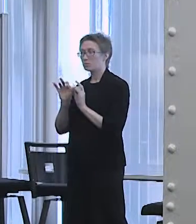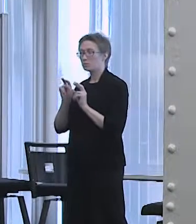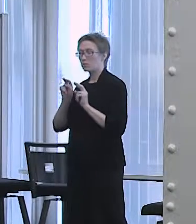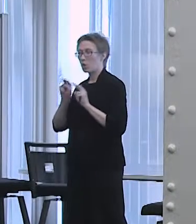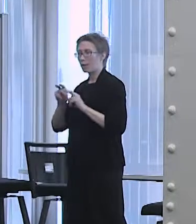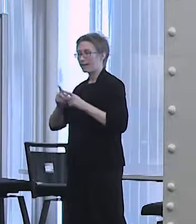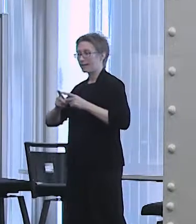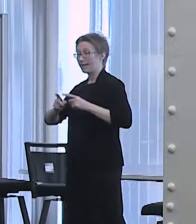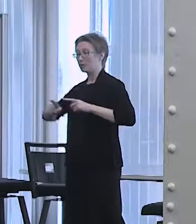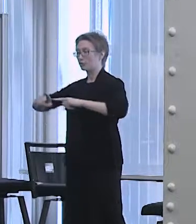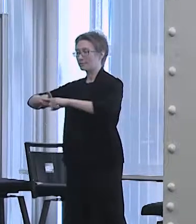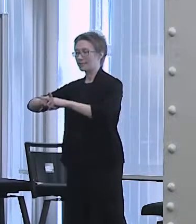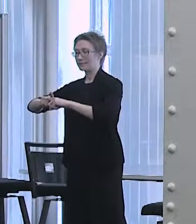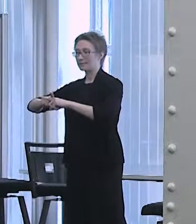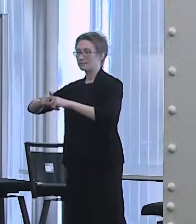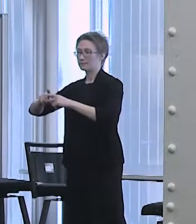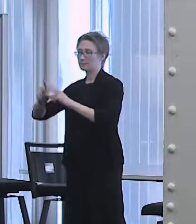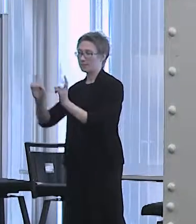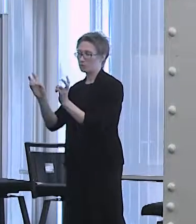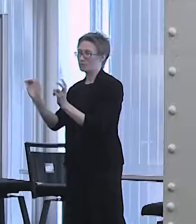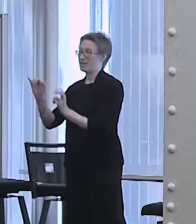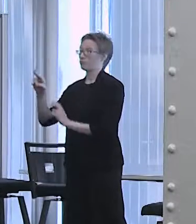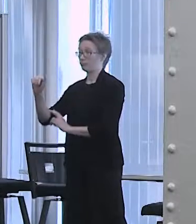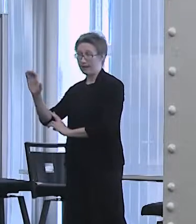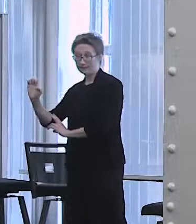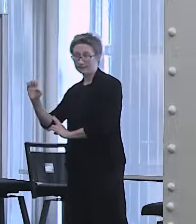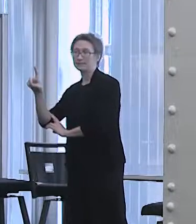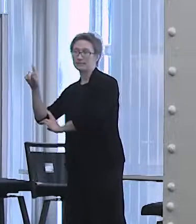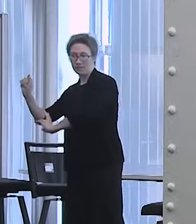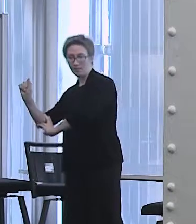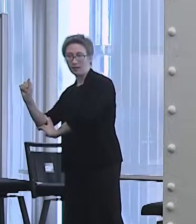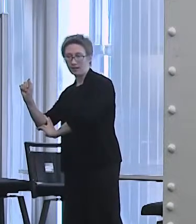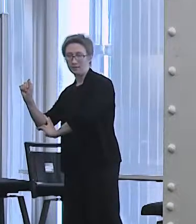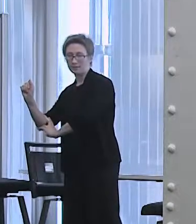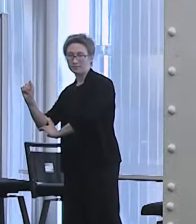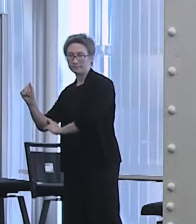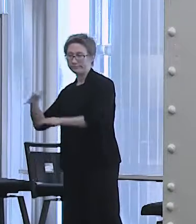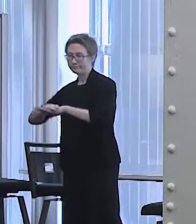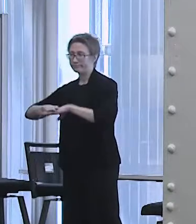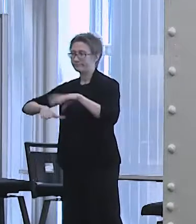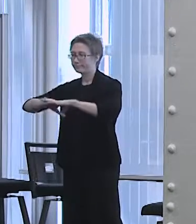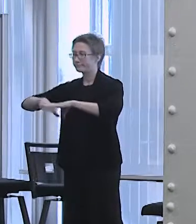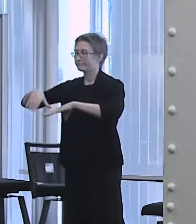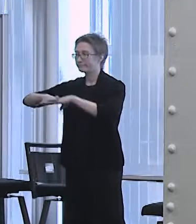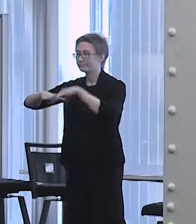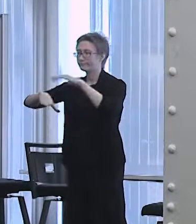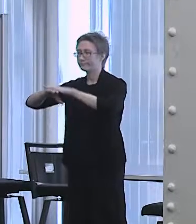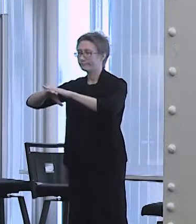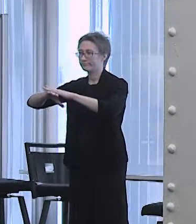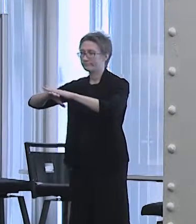like those of race or disability. These things don't happen in a vacuum.